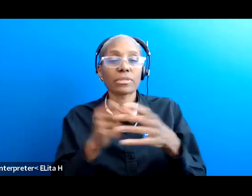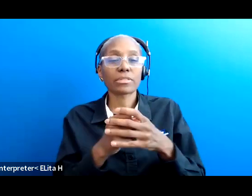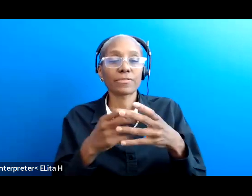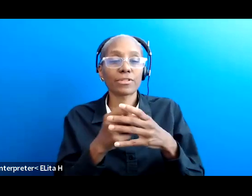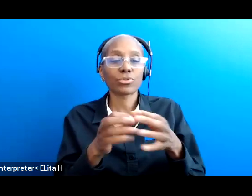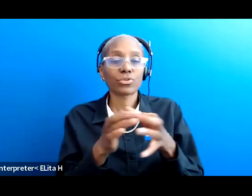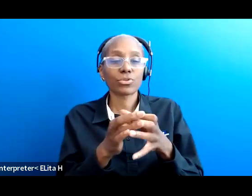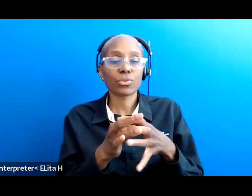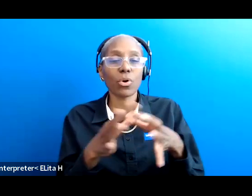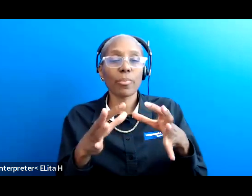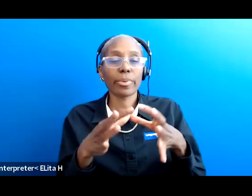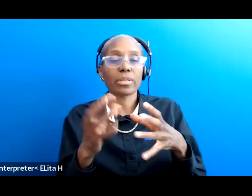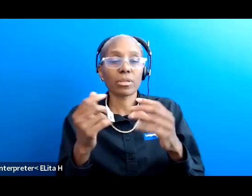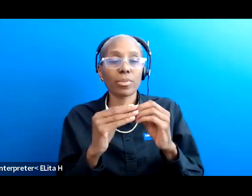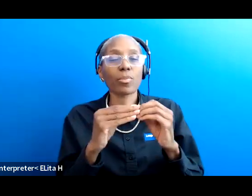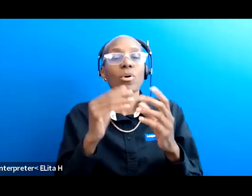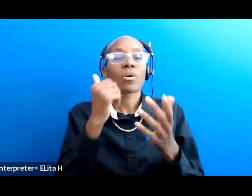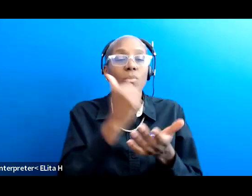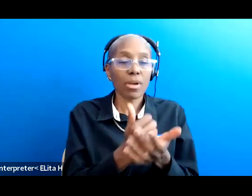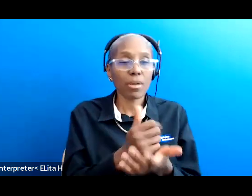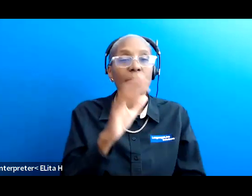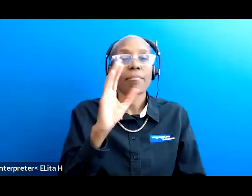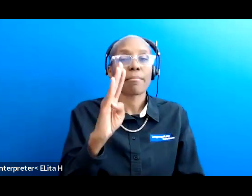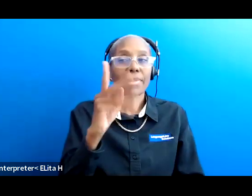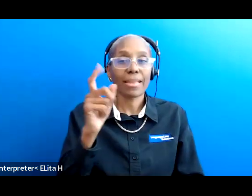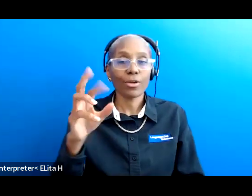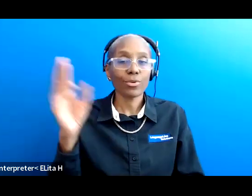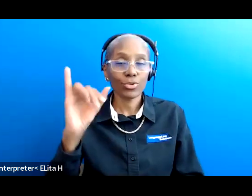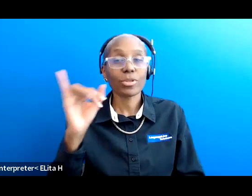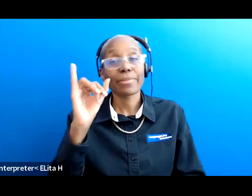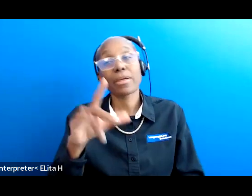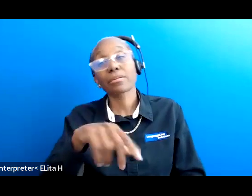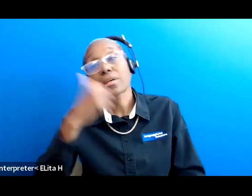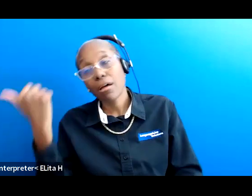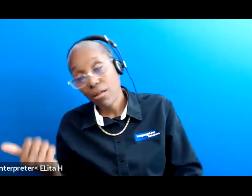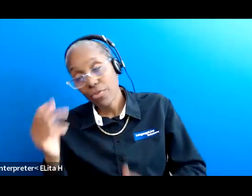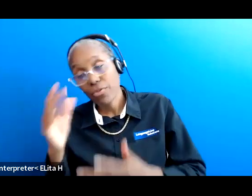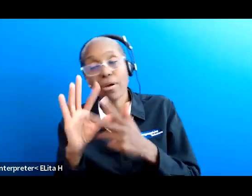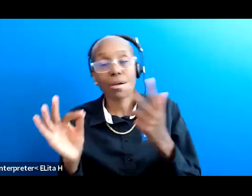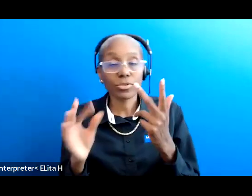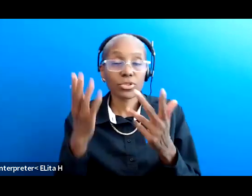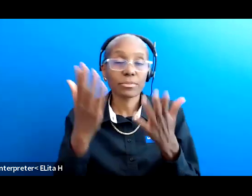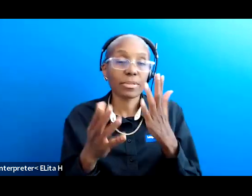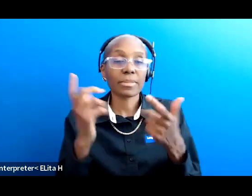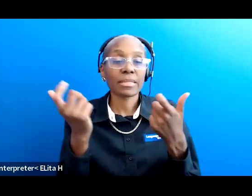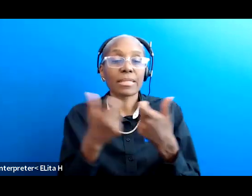Sometimes that can help the bladder as well. That's something that is an option that may help electrical stimulation.